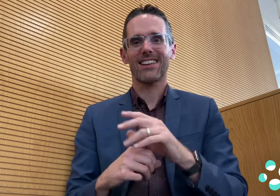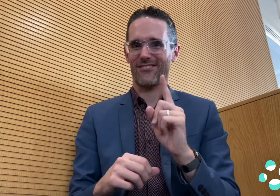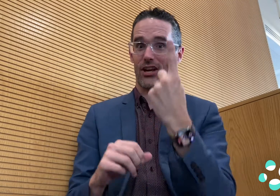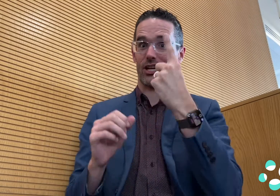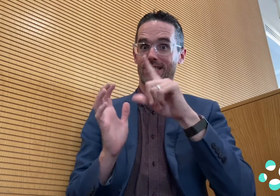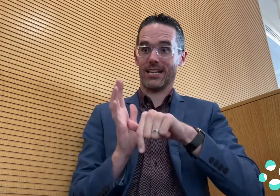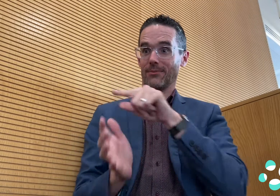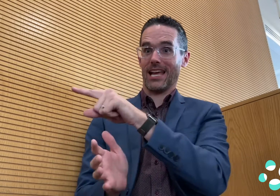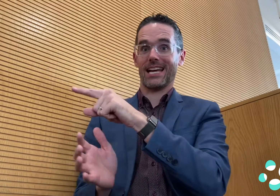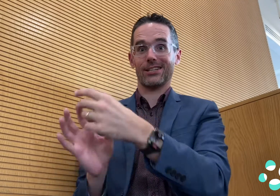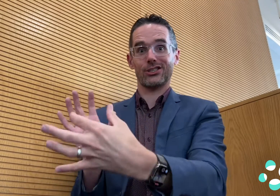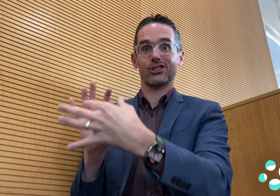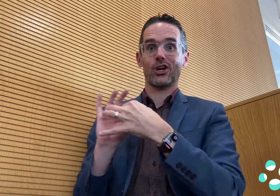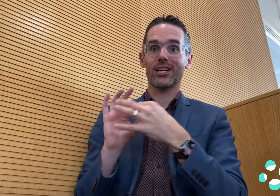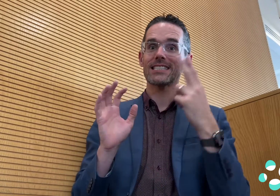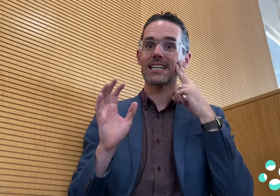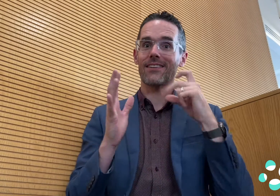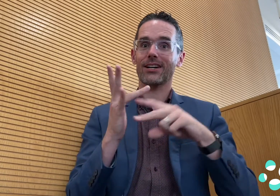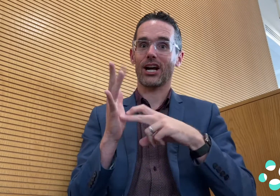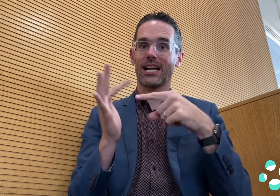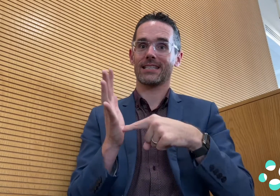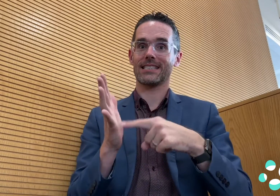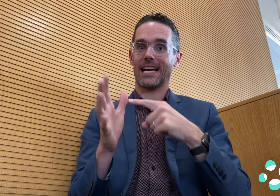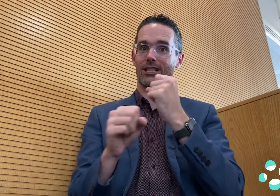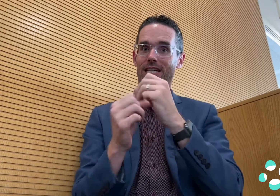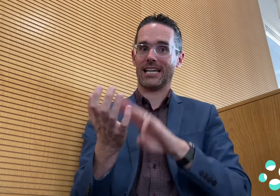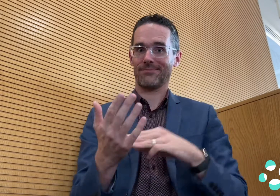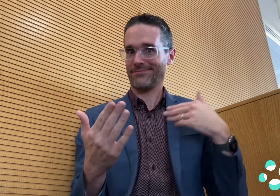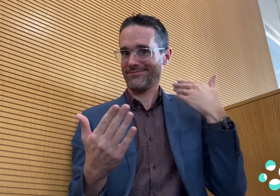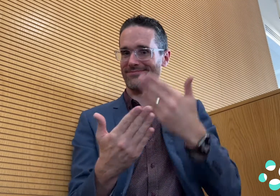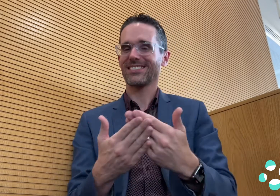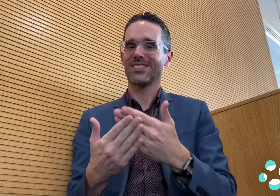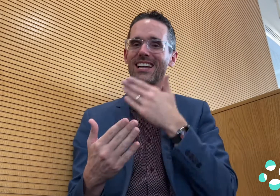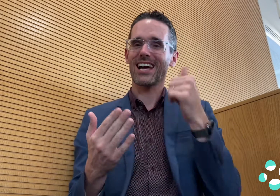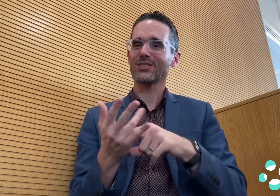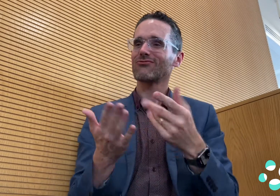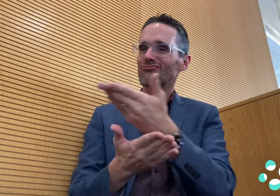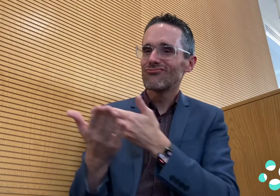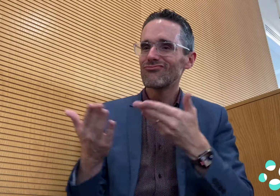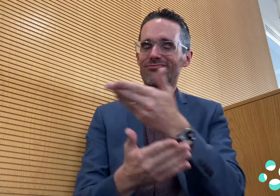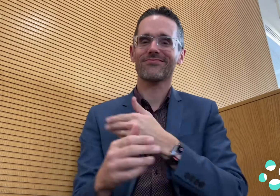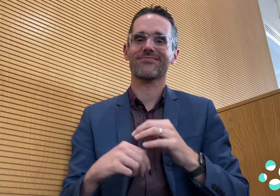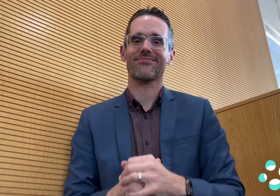it's the first time that they've joined the Deaf Connect AGM.